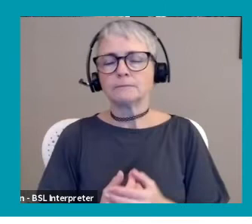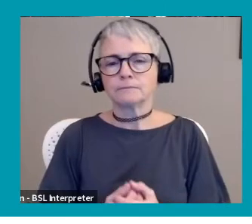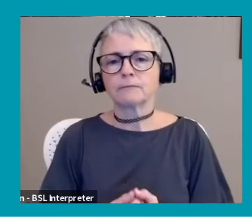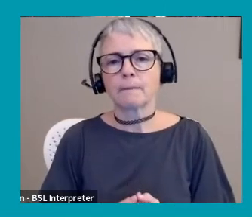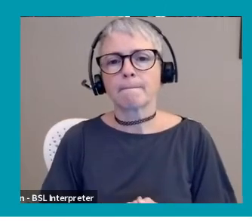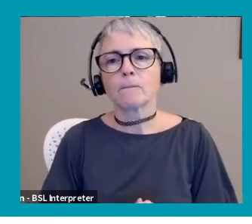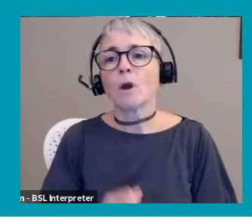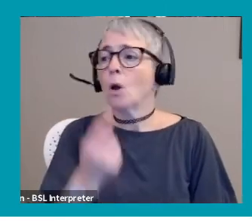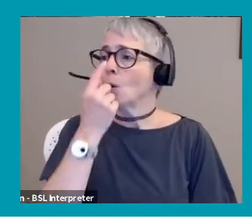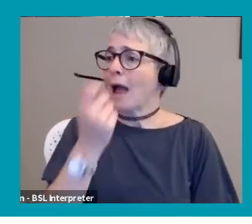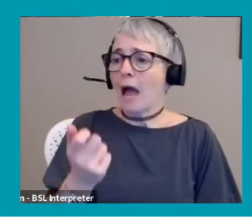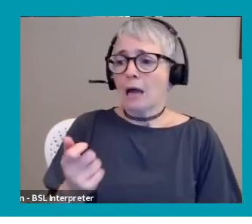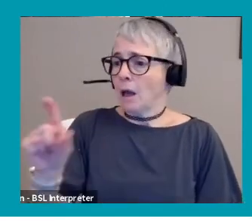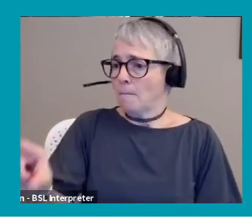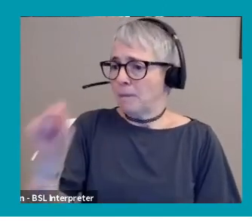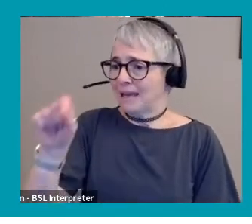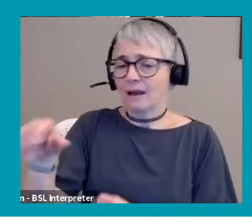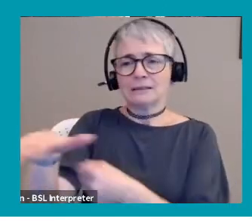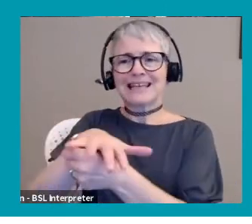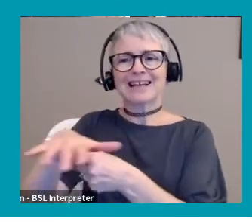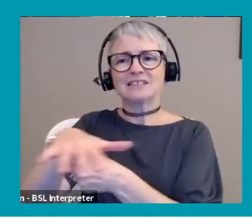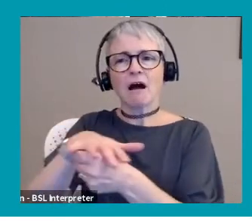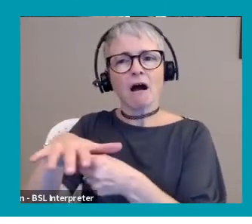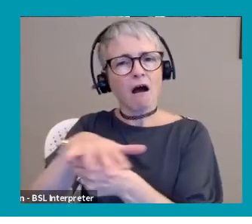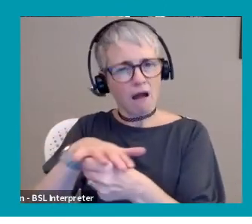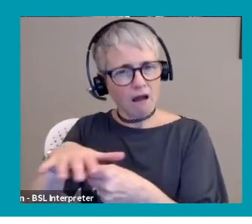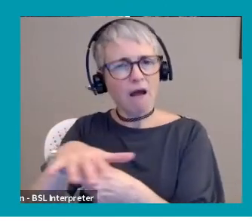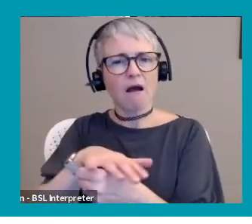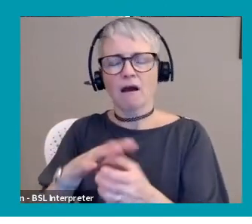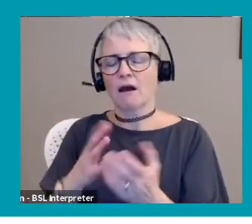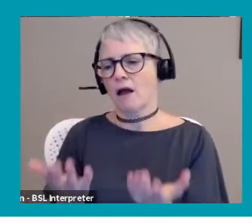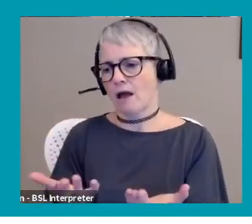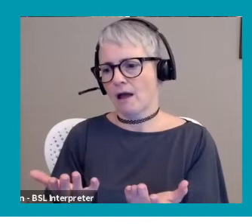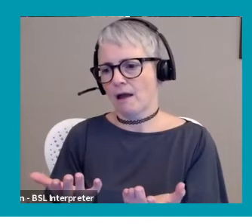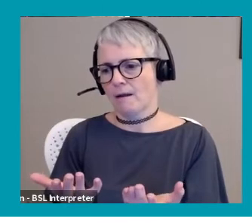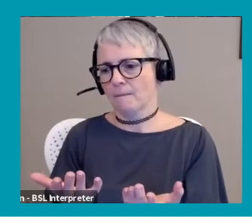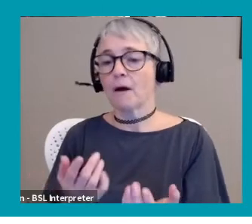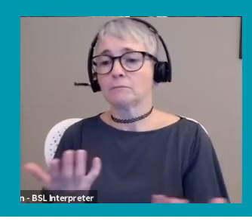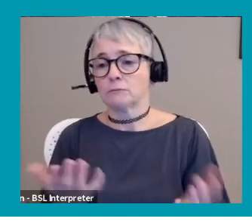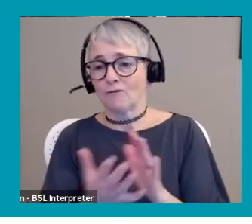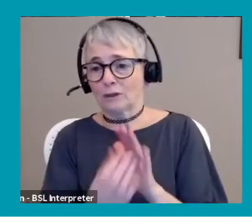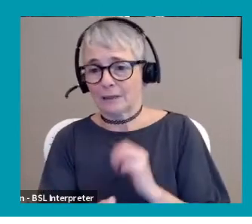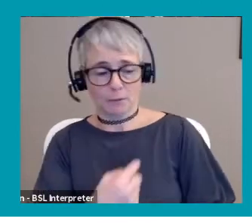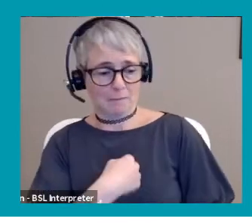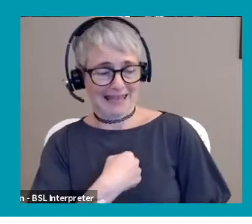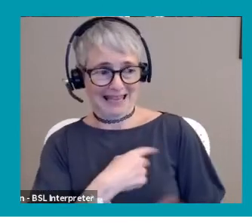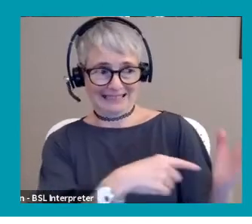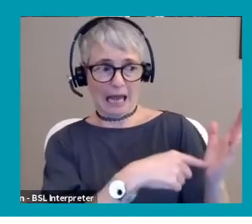There are often specific sector sites, Tammy and I are currently at We're loving it. the moment drafting